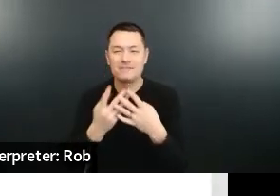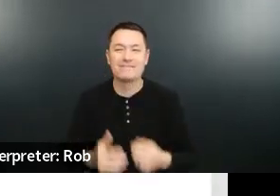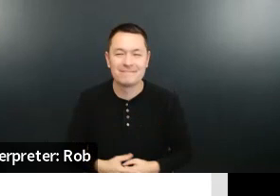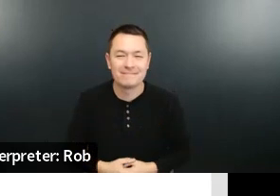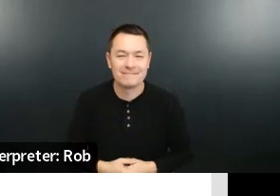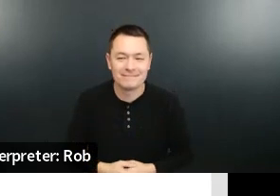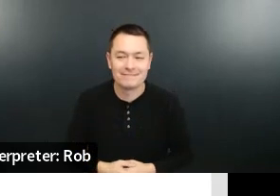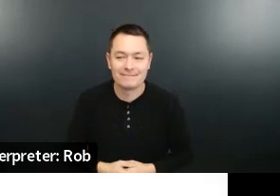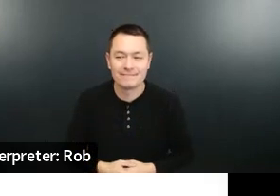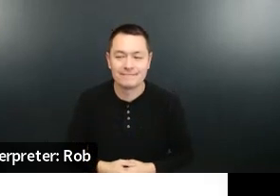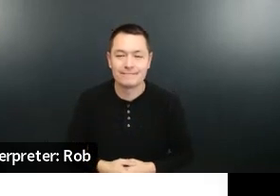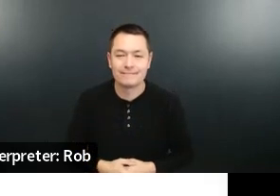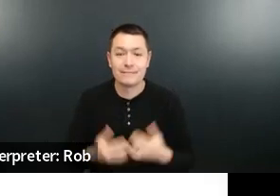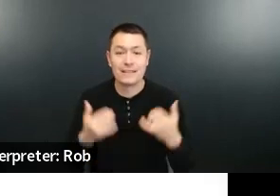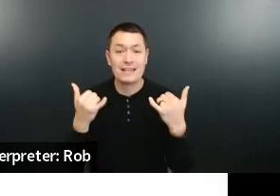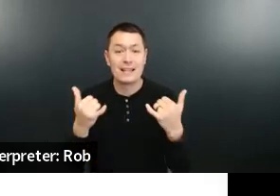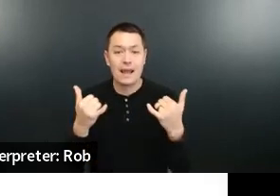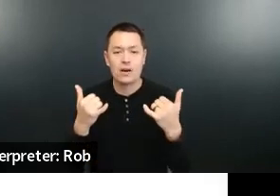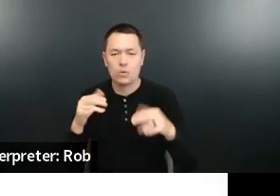And so now we wanted to look at online